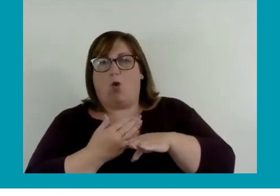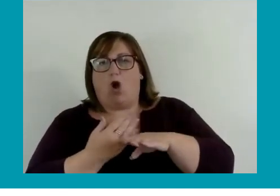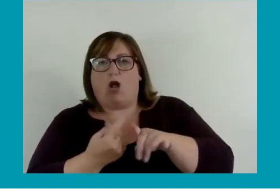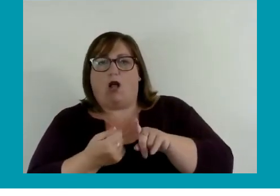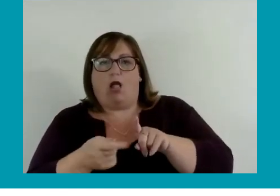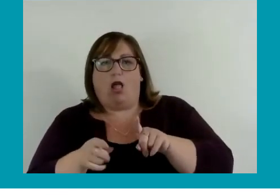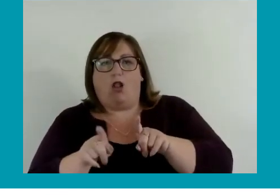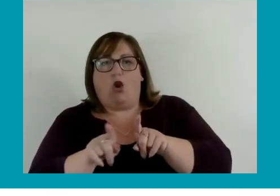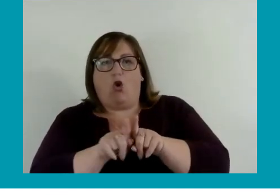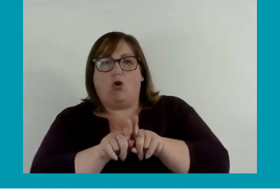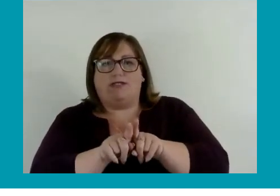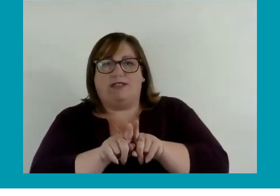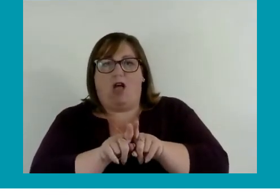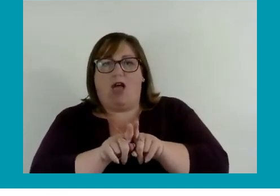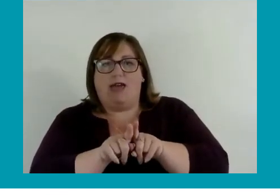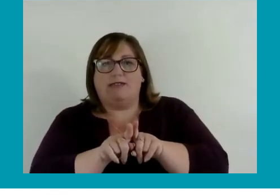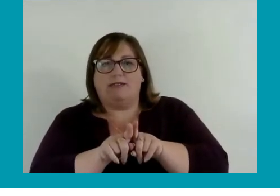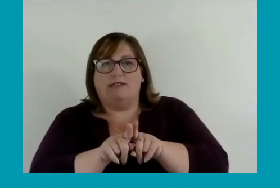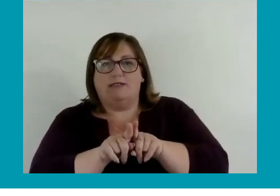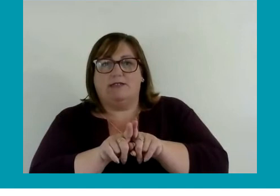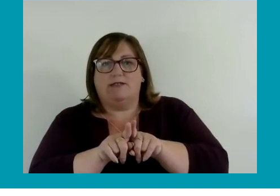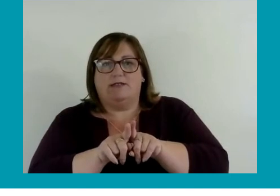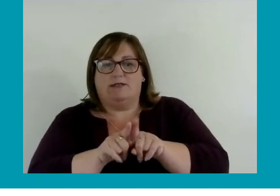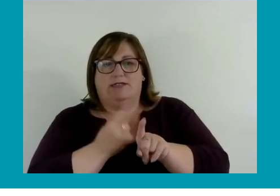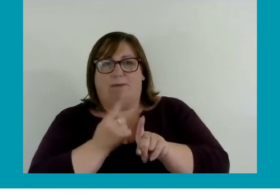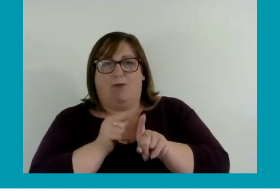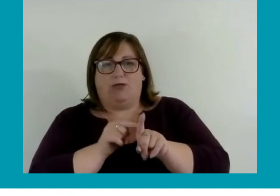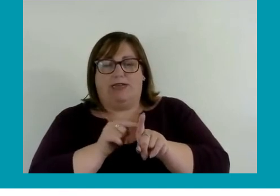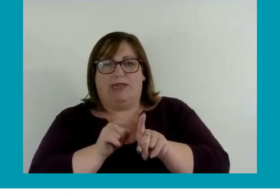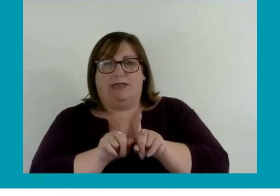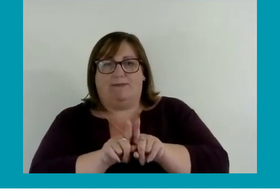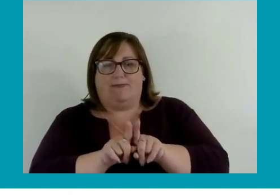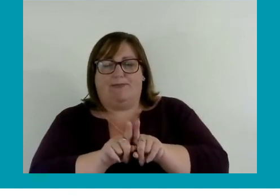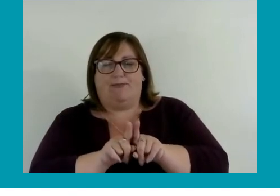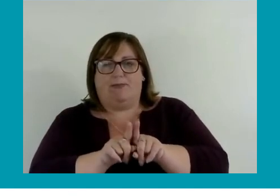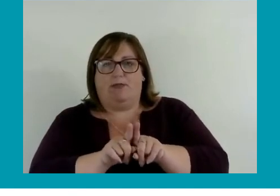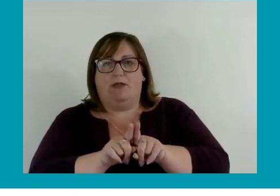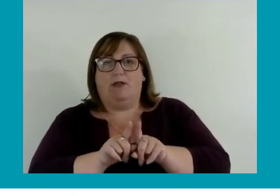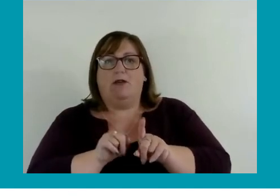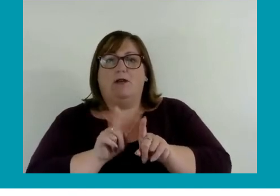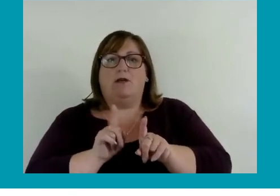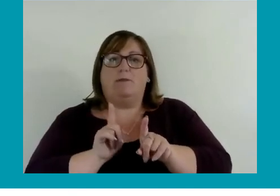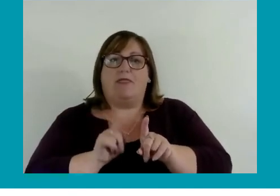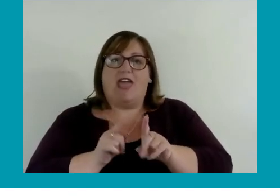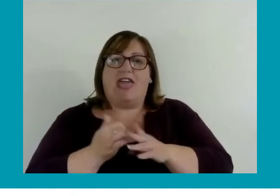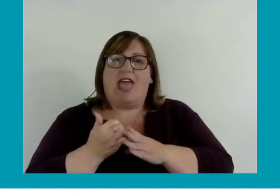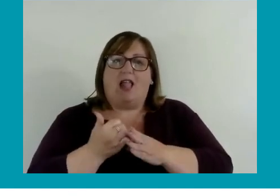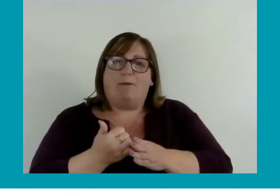somebody in the work environment but they may also help them with social issues paying their